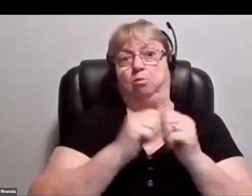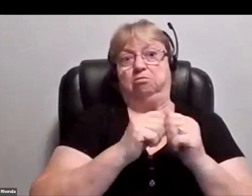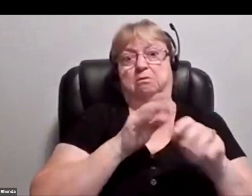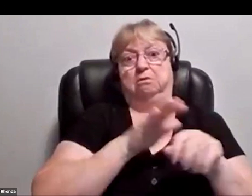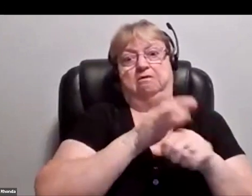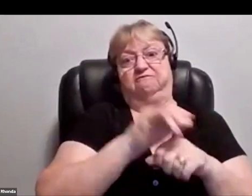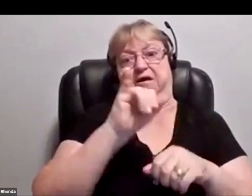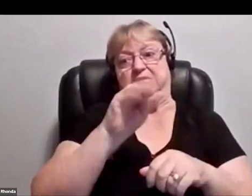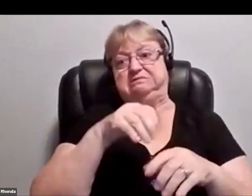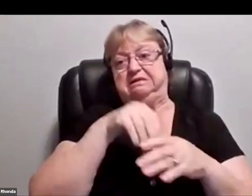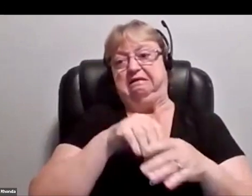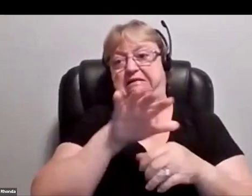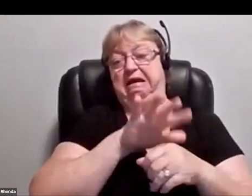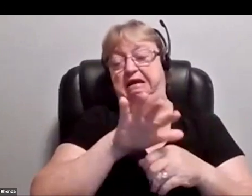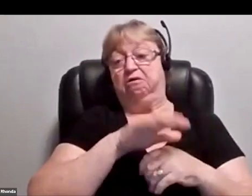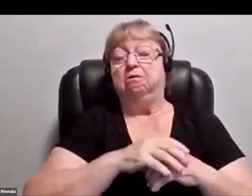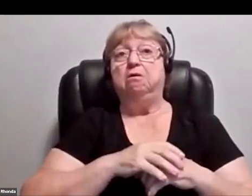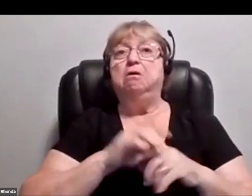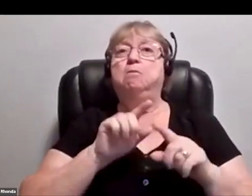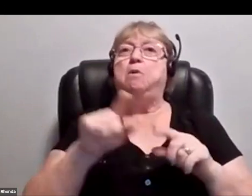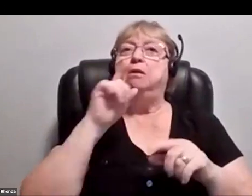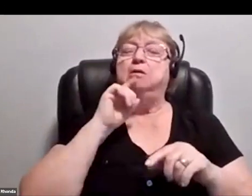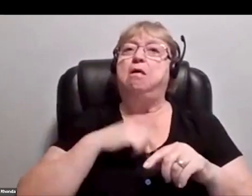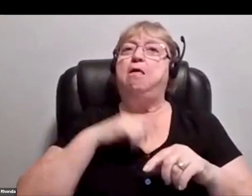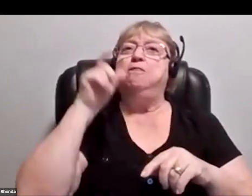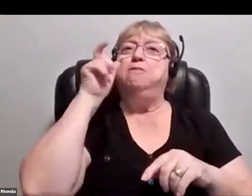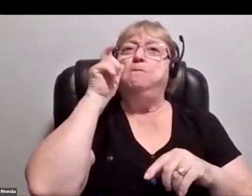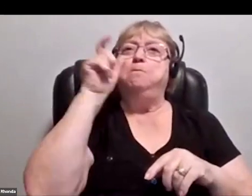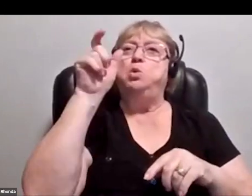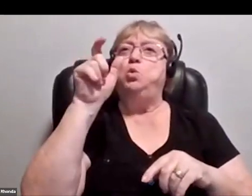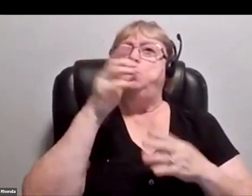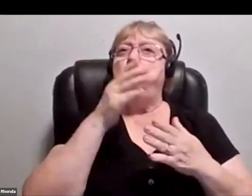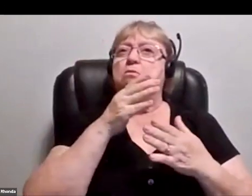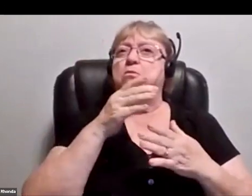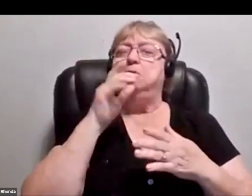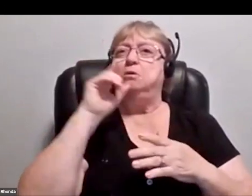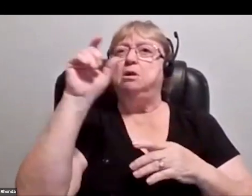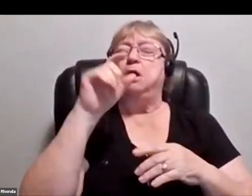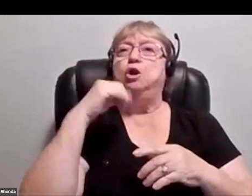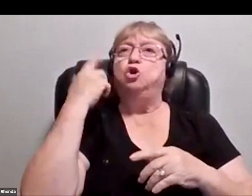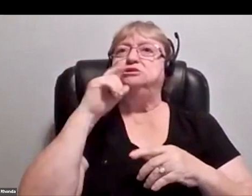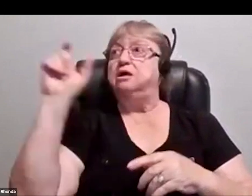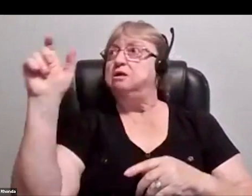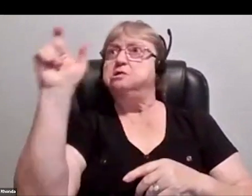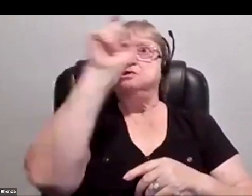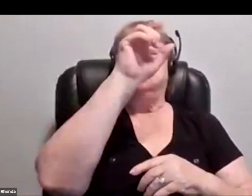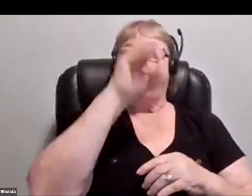the phases of the moon look like they travel in the opposite direction because you're at the south, at the bottom of the world.